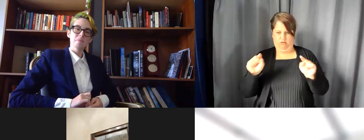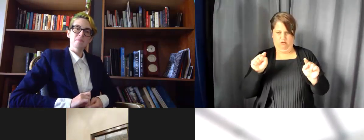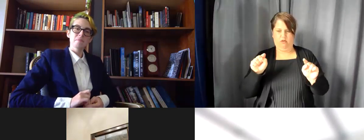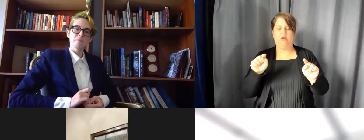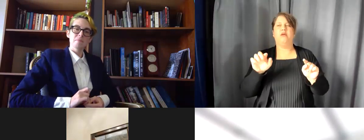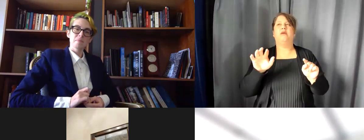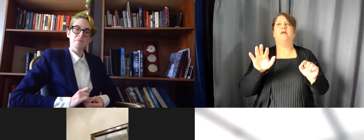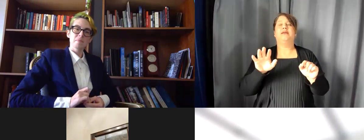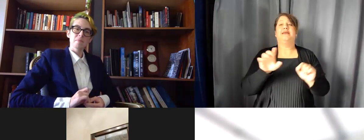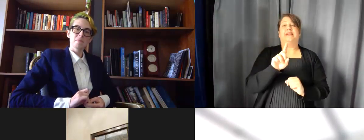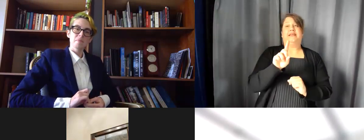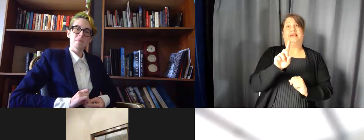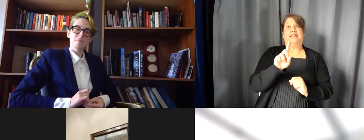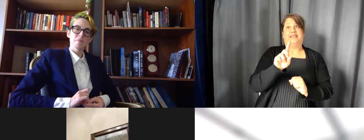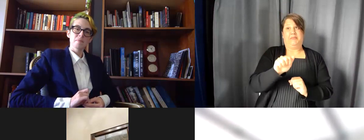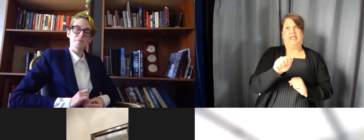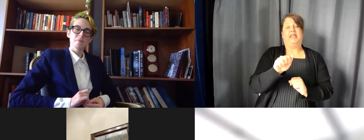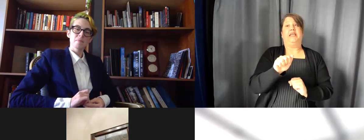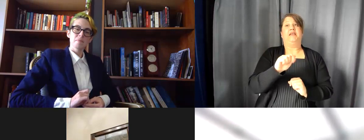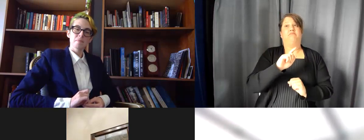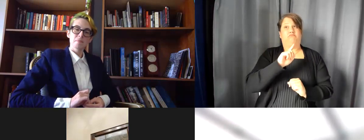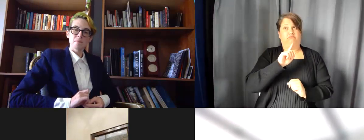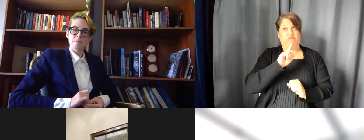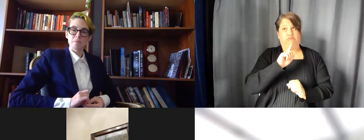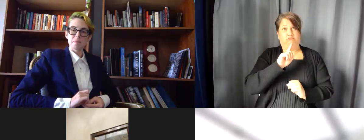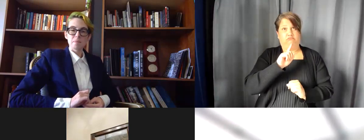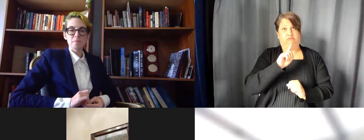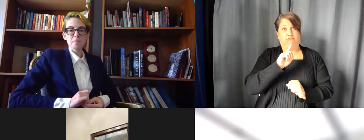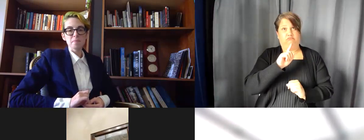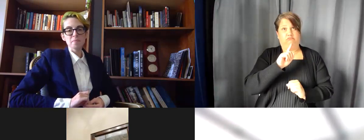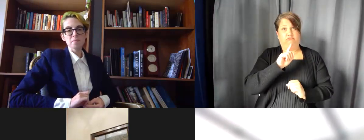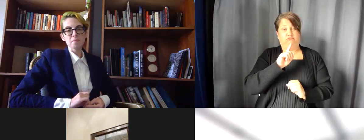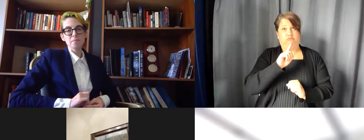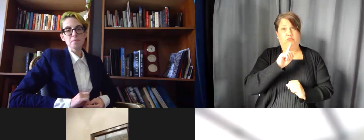Jordan Radford: Disability is the disconnect with a person in their environment.